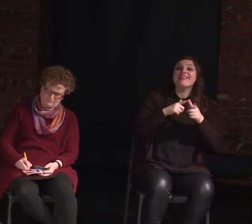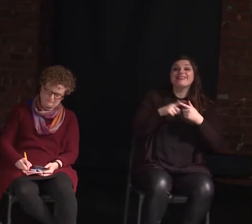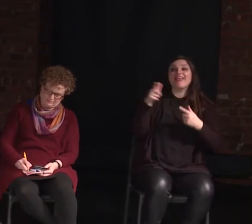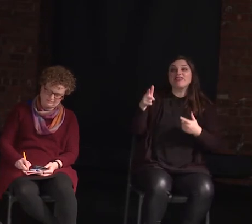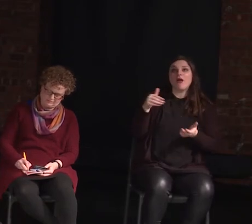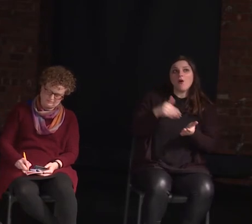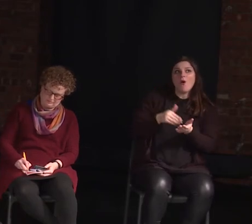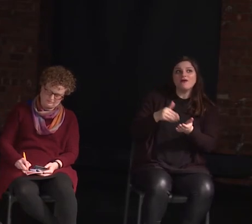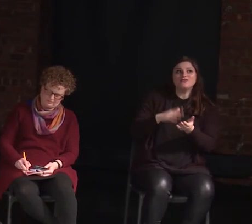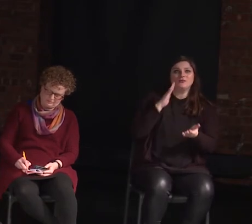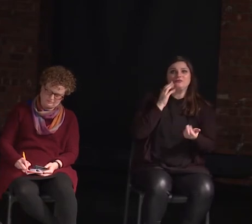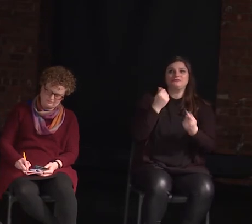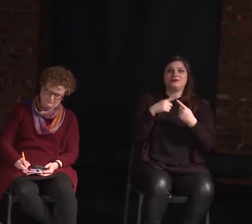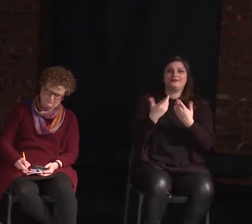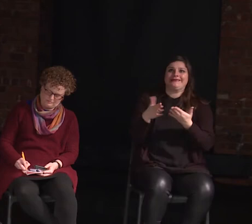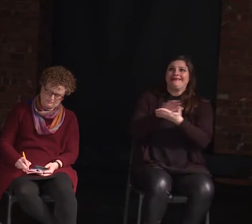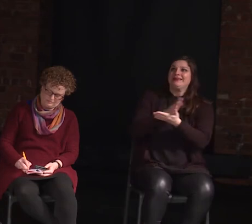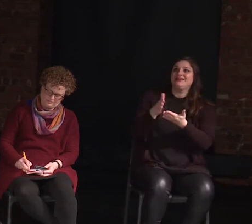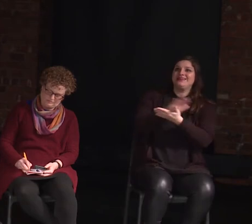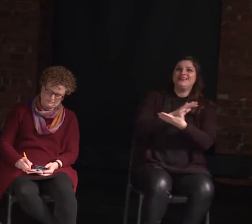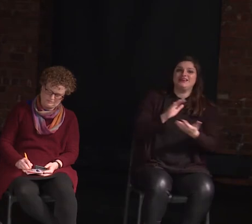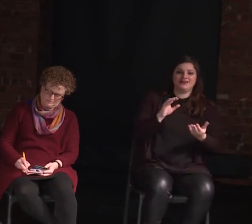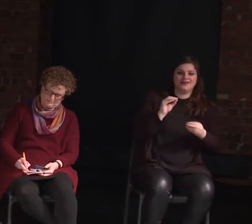I hear a lot of murmurs.